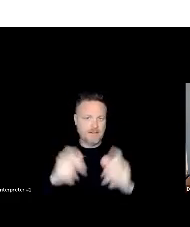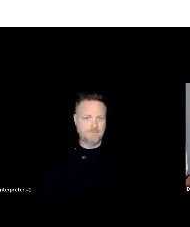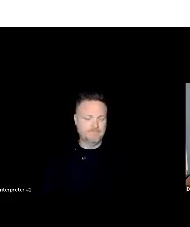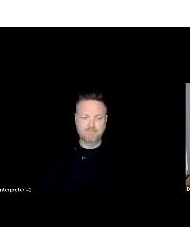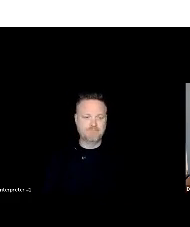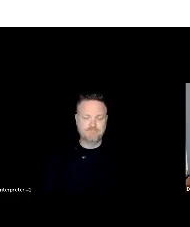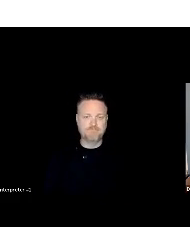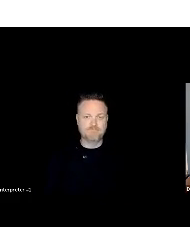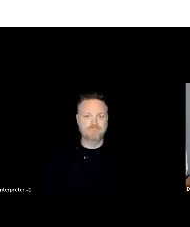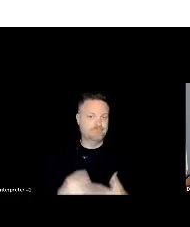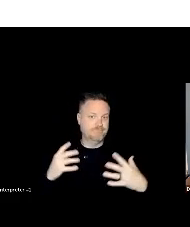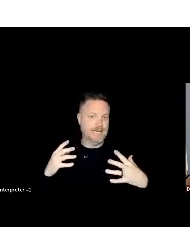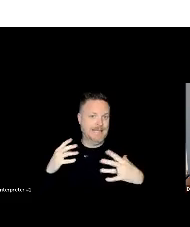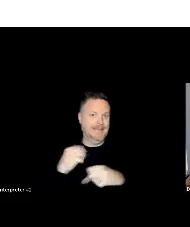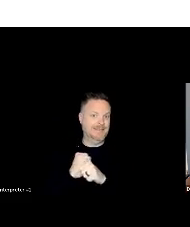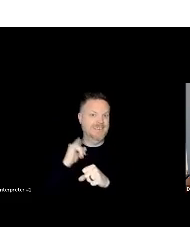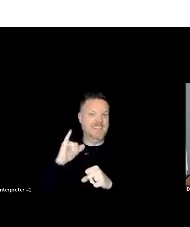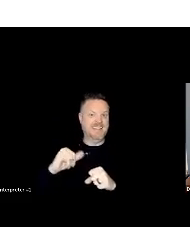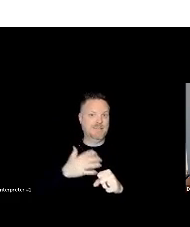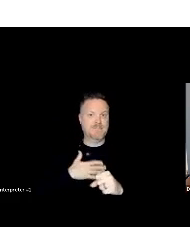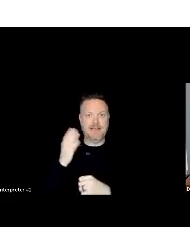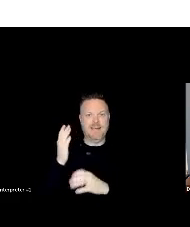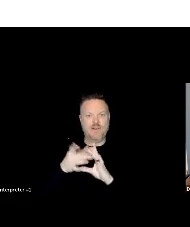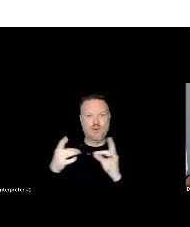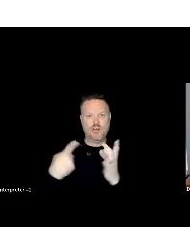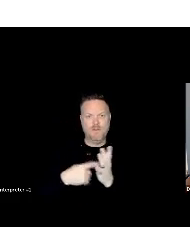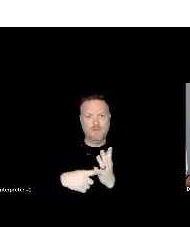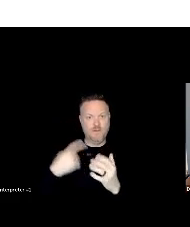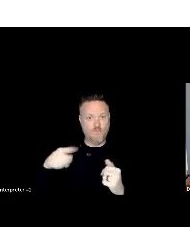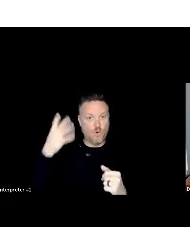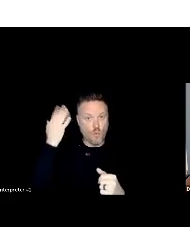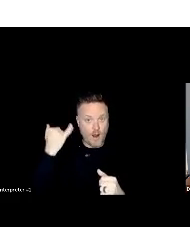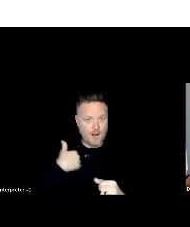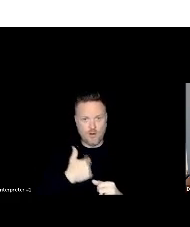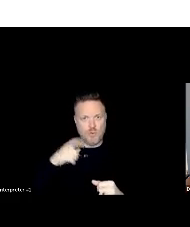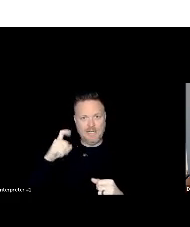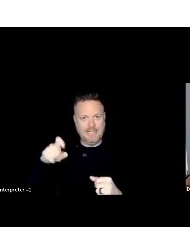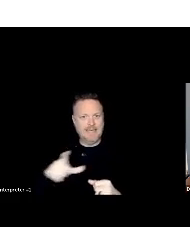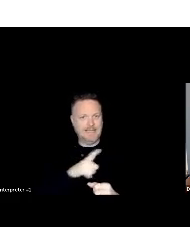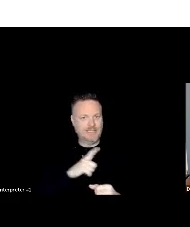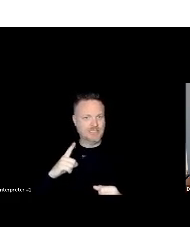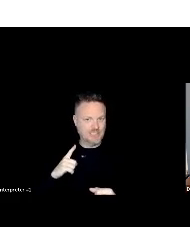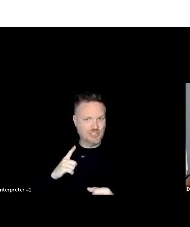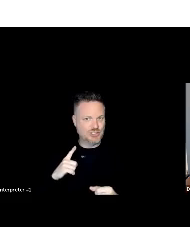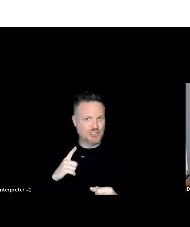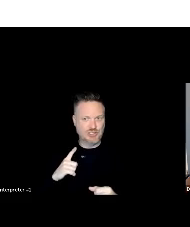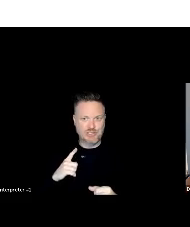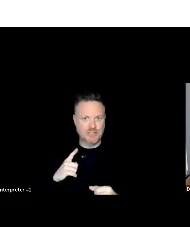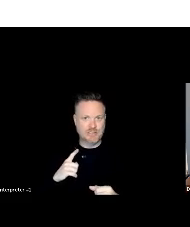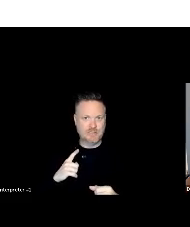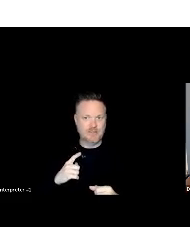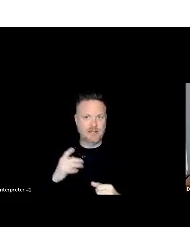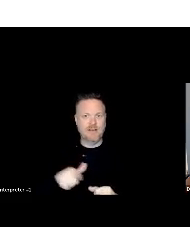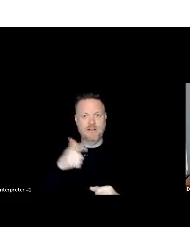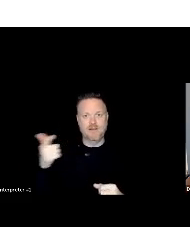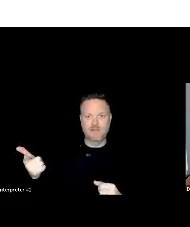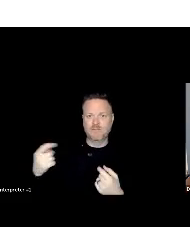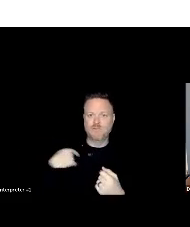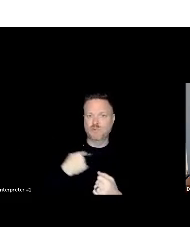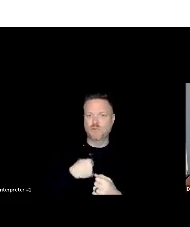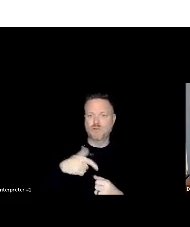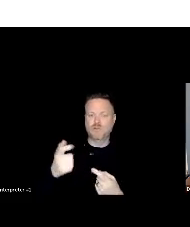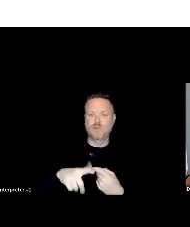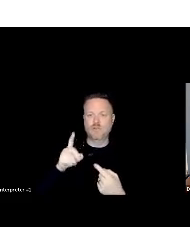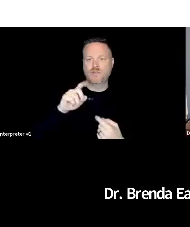In a nutshell, that's my argument for why we need legislation. Dr. Brenda Eagan Johnson,